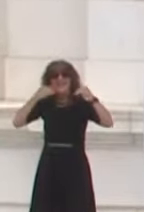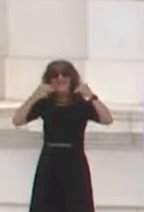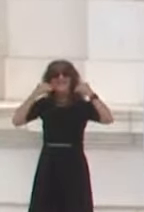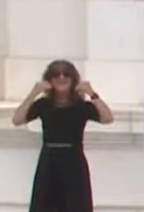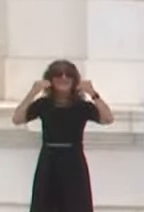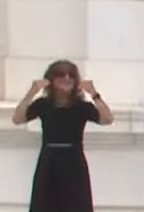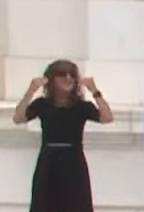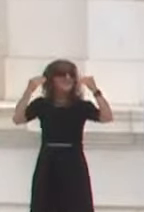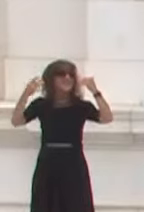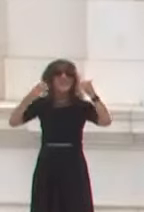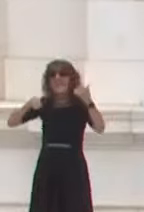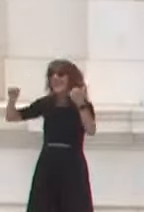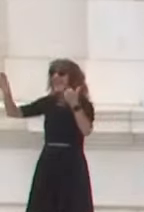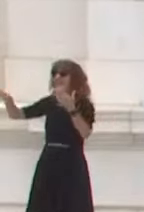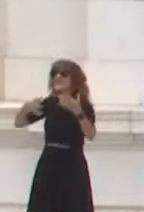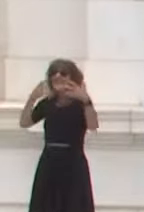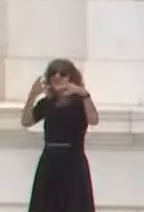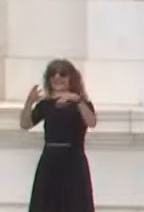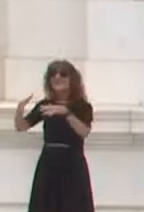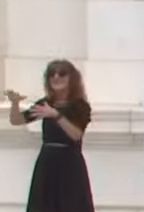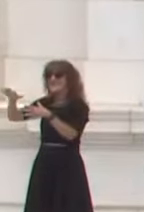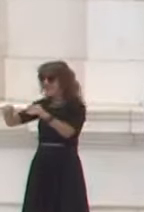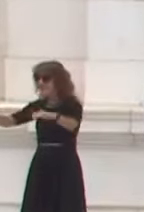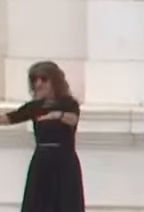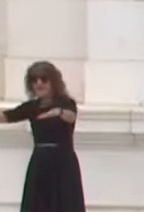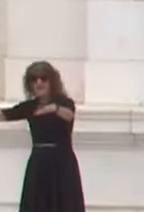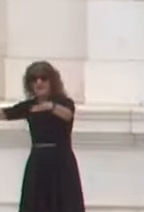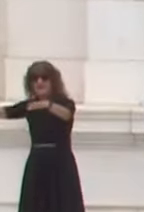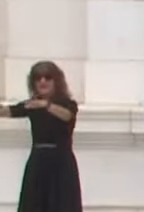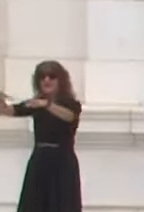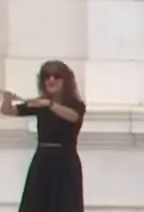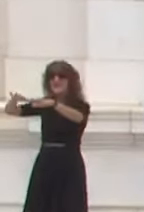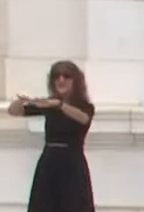And the wheat fields waving and the dust clouds rolling